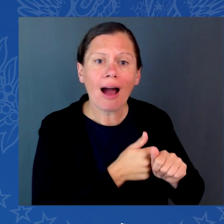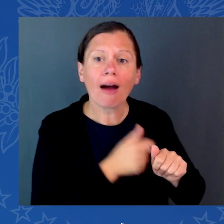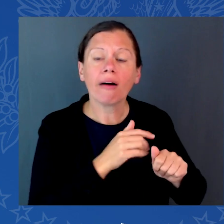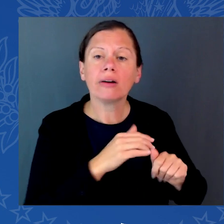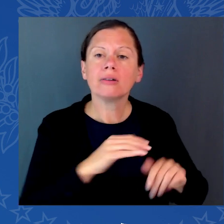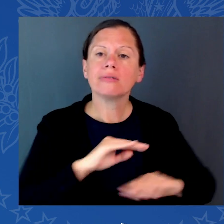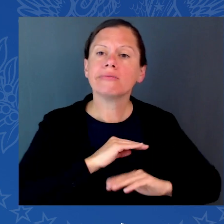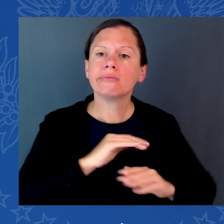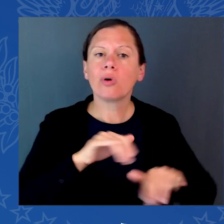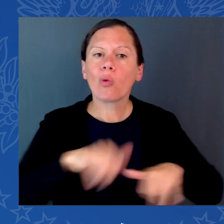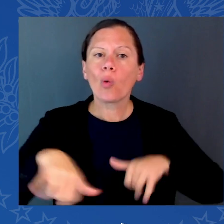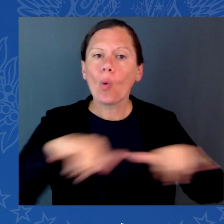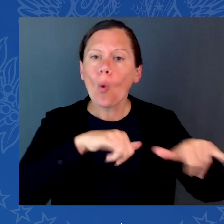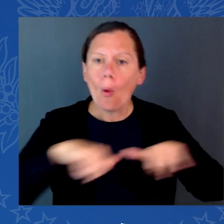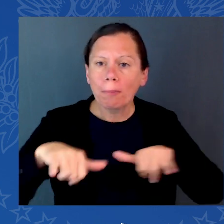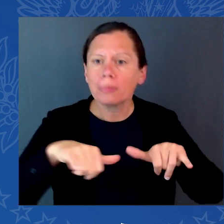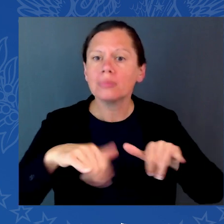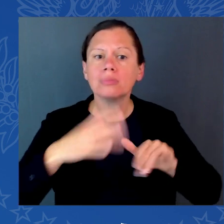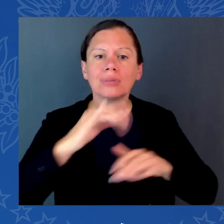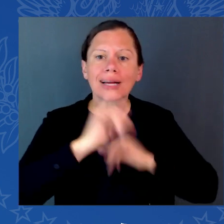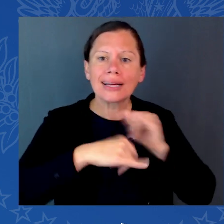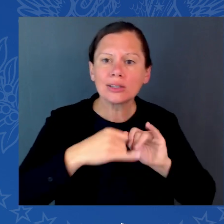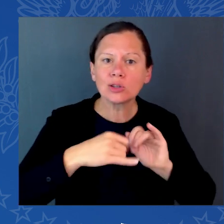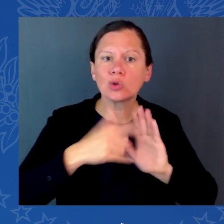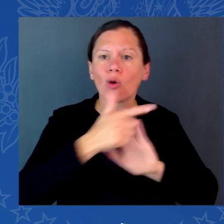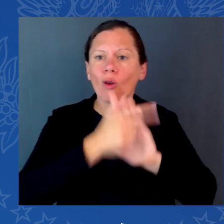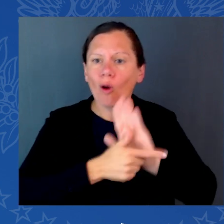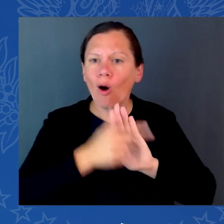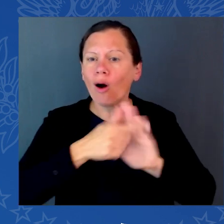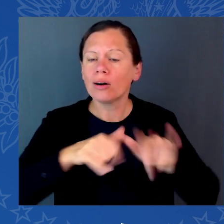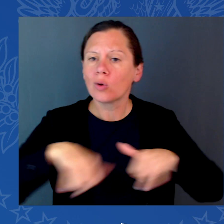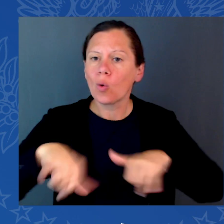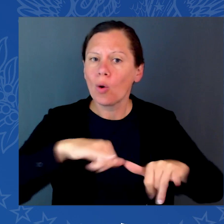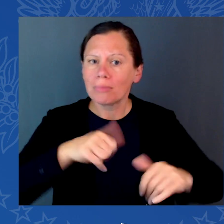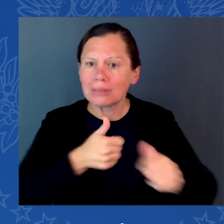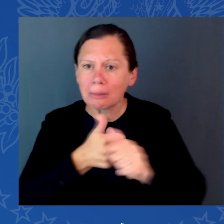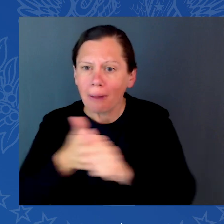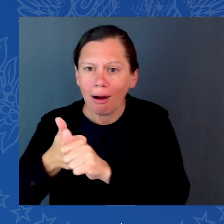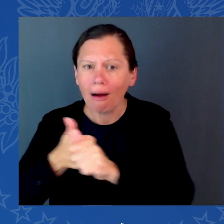Promoting financial viability instead of increasing the debt burden,